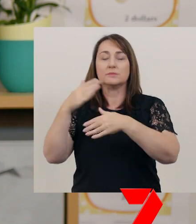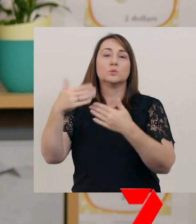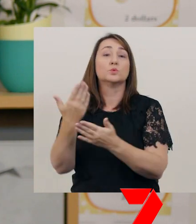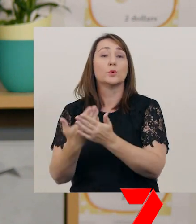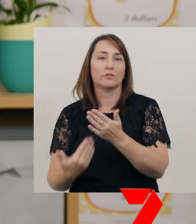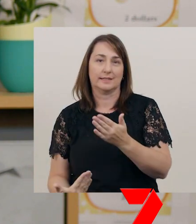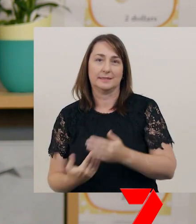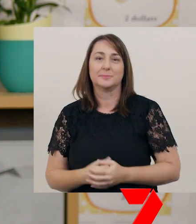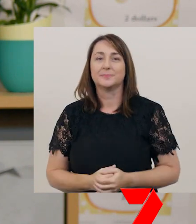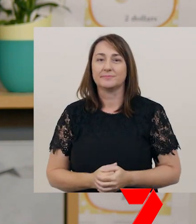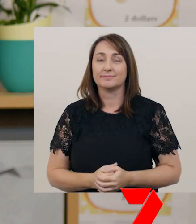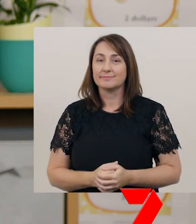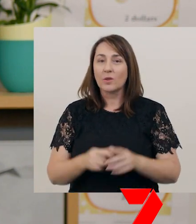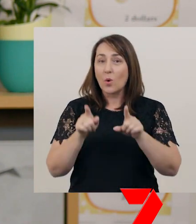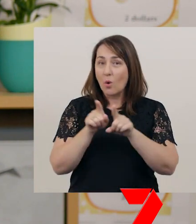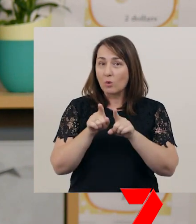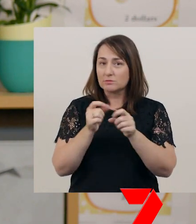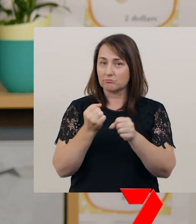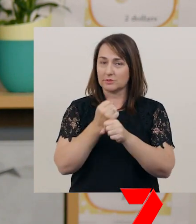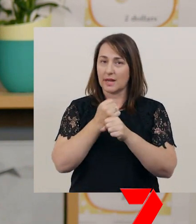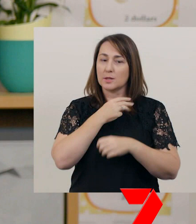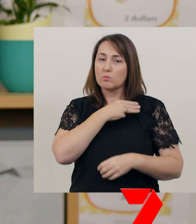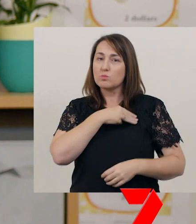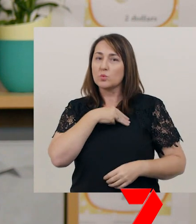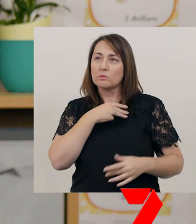and they create the right mood in a story.